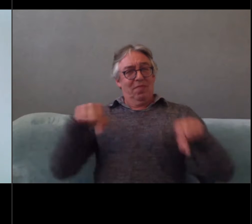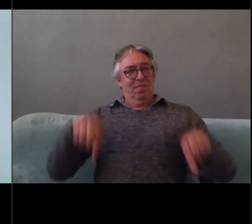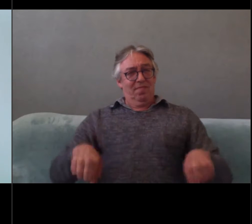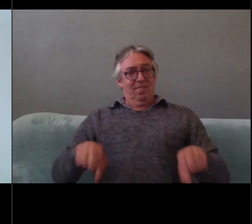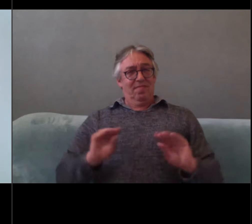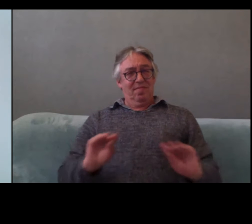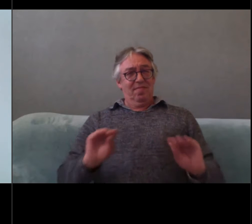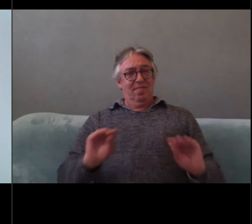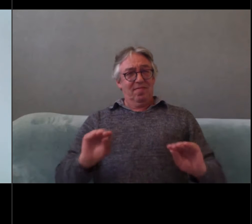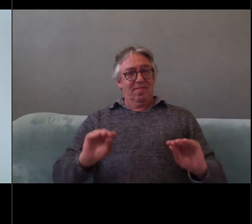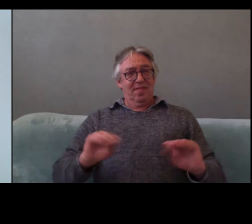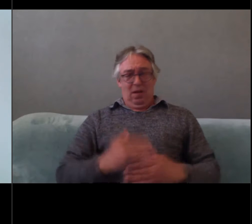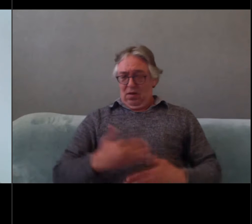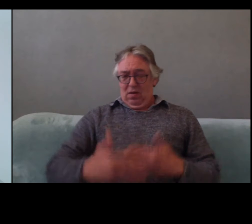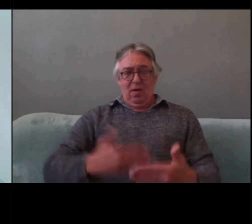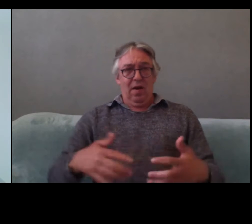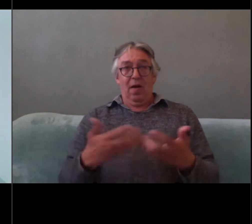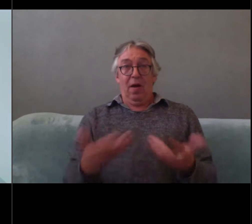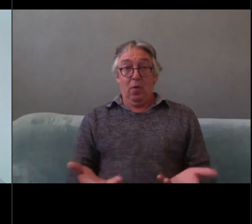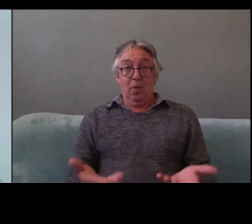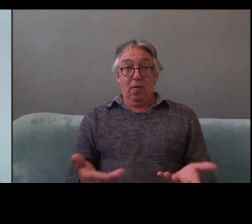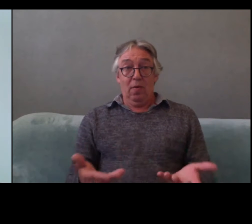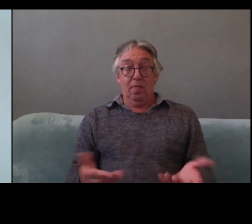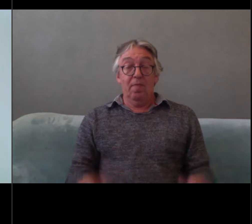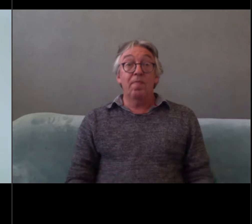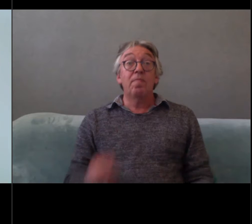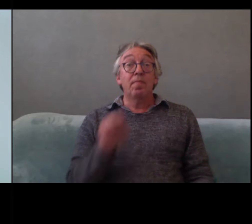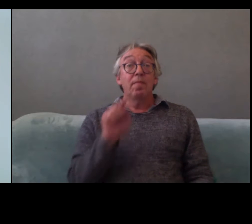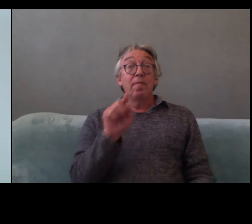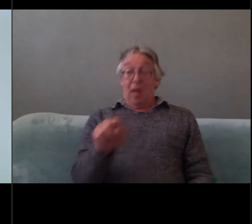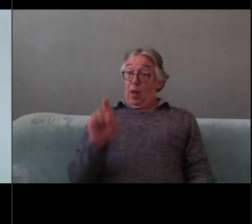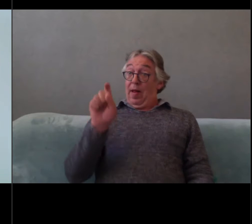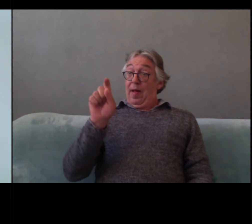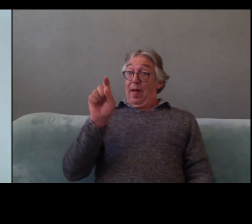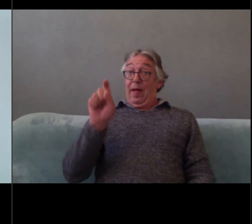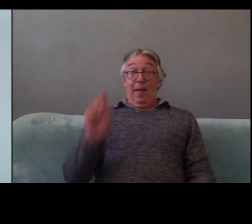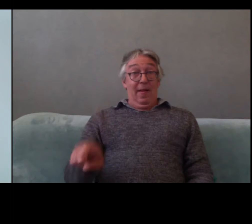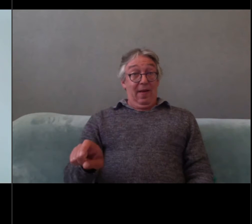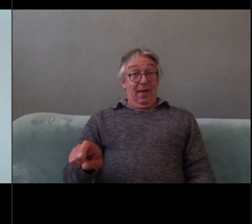You can find the link to access the real-time captioning in the chat box.